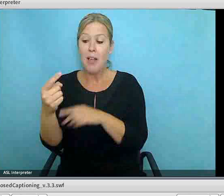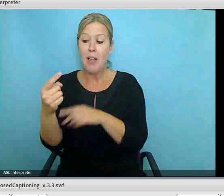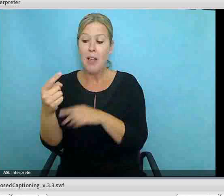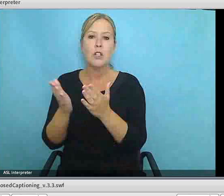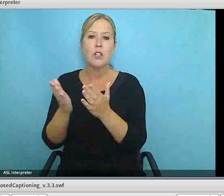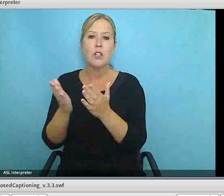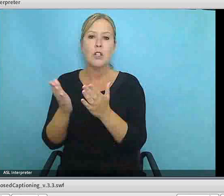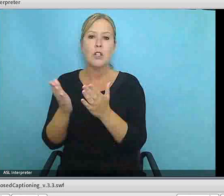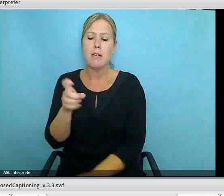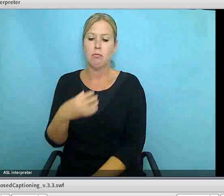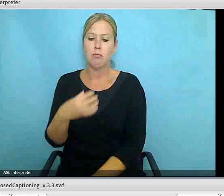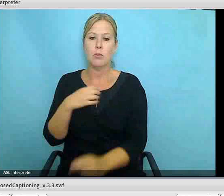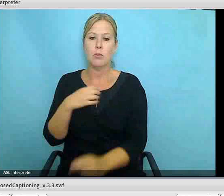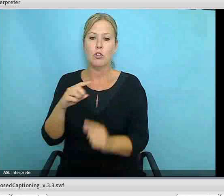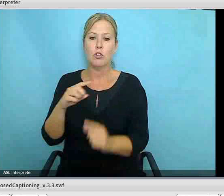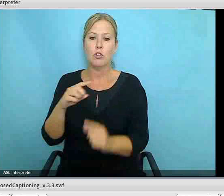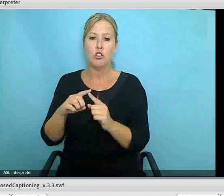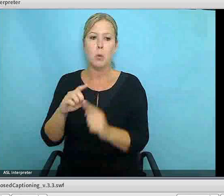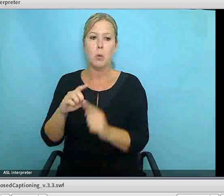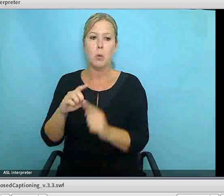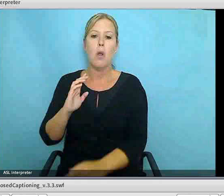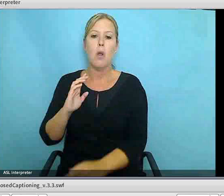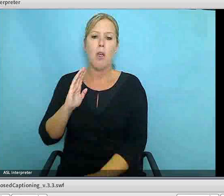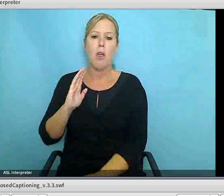Again, we are going to have a specific webinar about it.